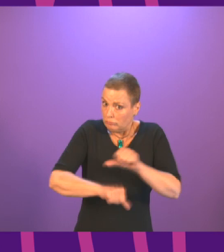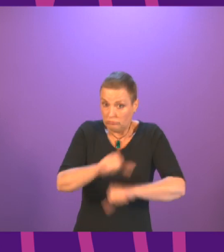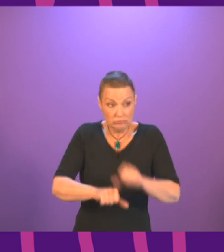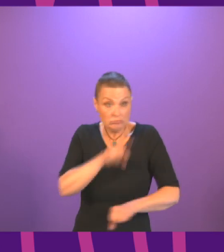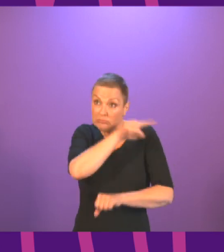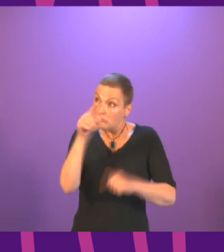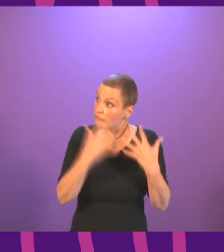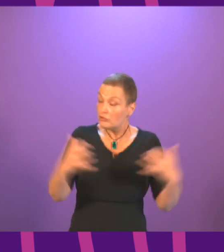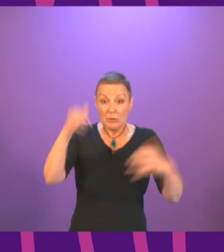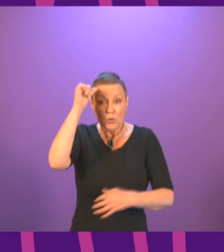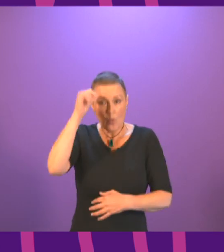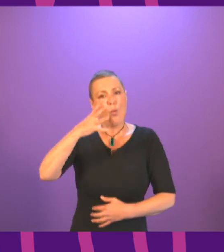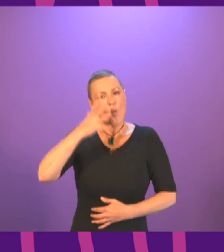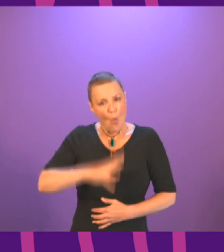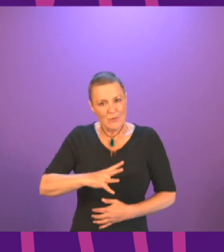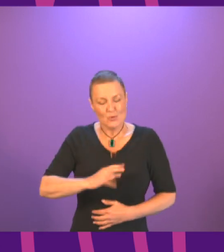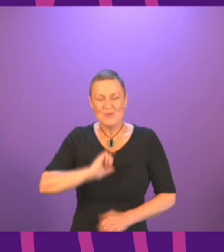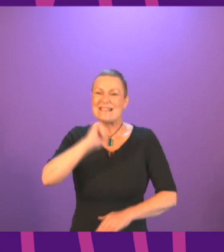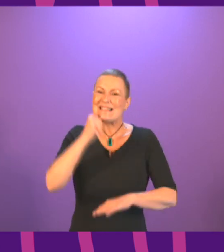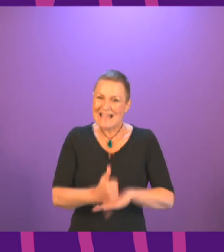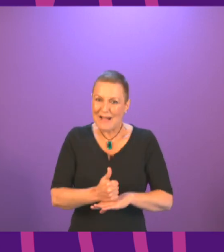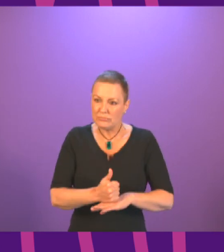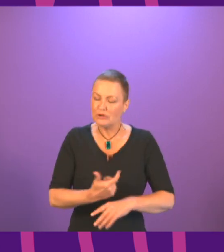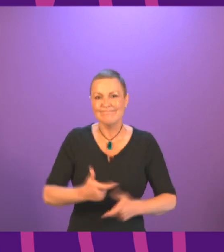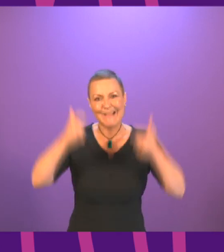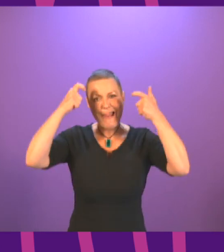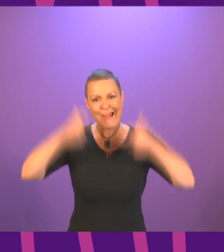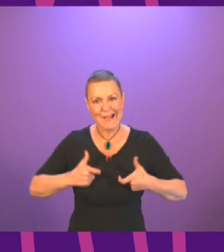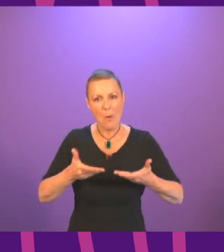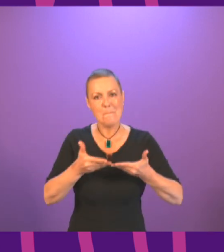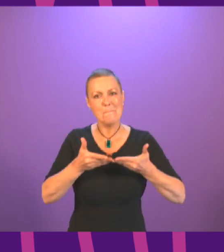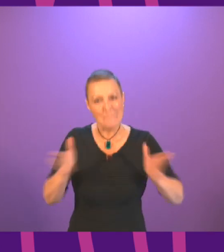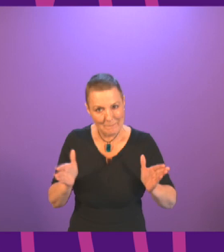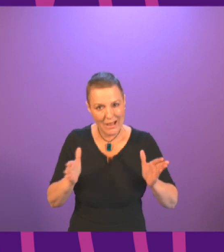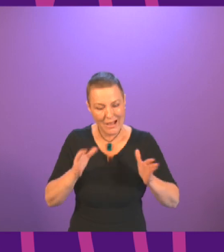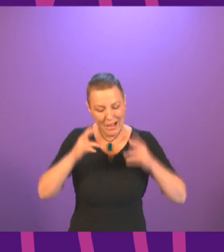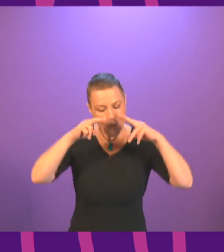As all members know, establishing a statutory public inquiry requires certain steps and